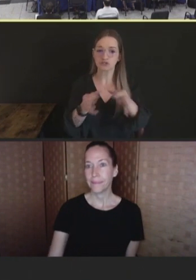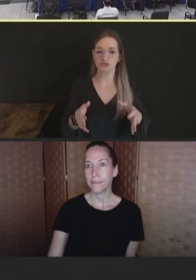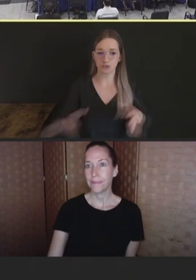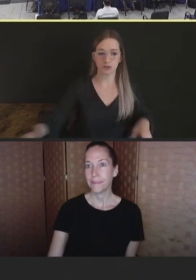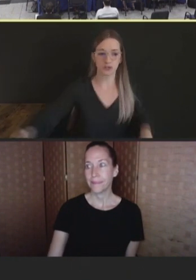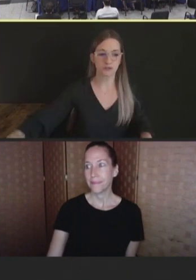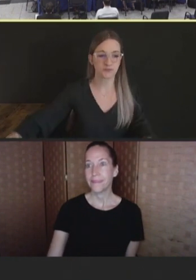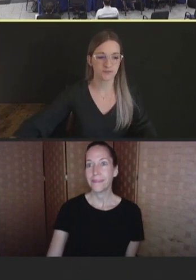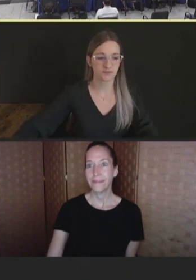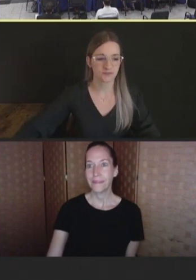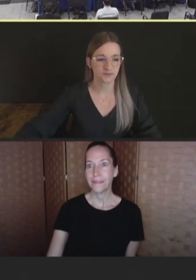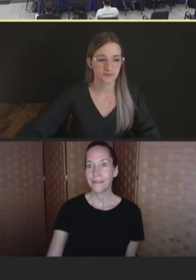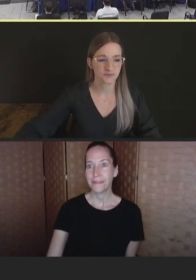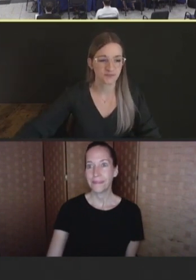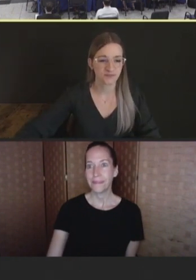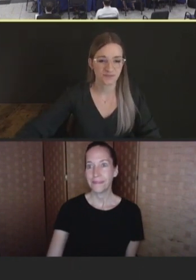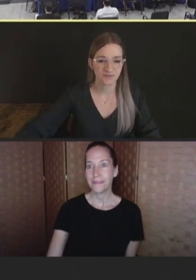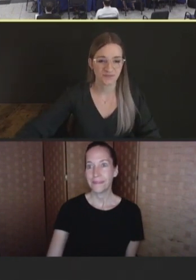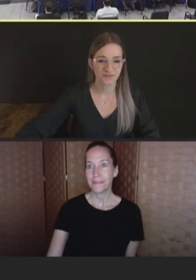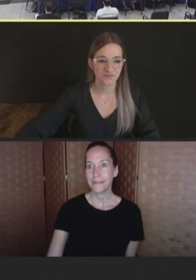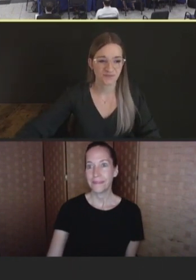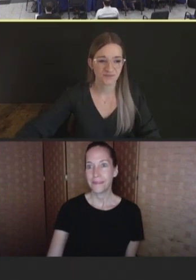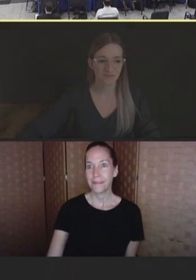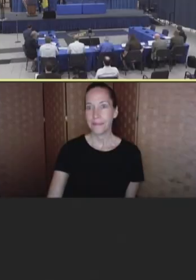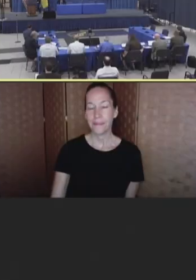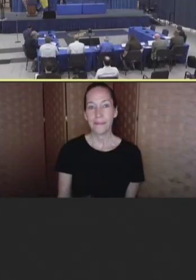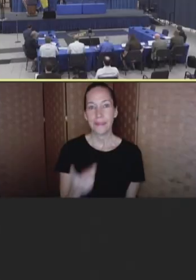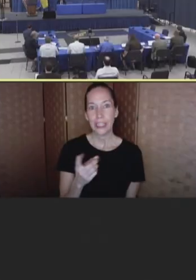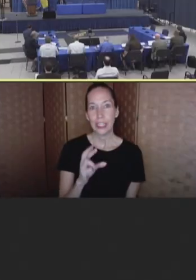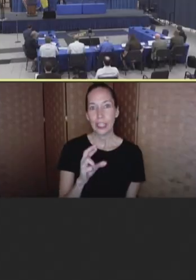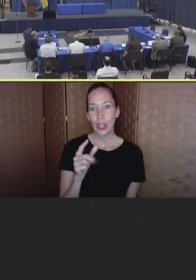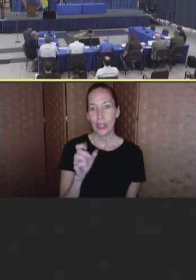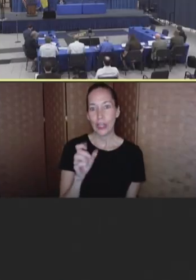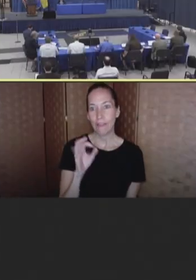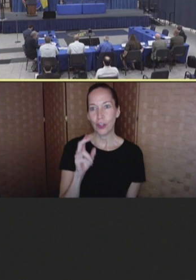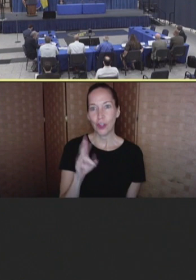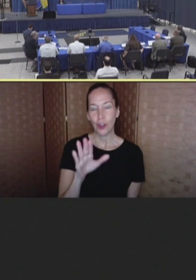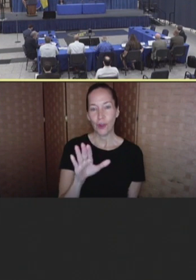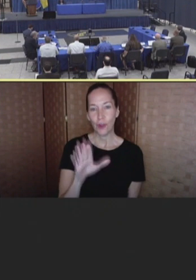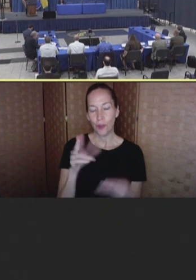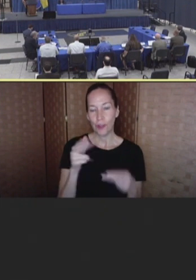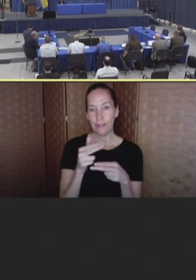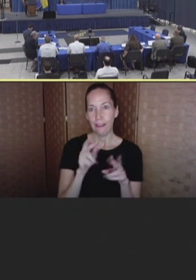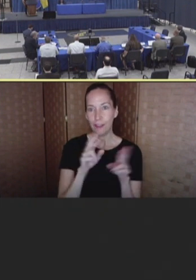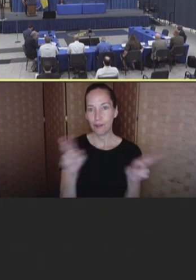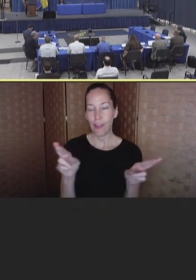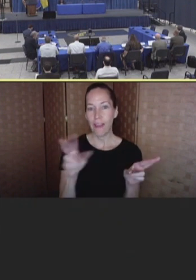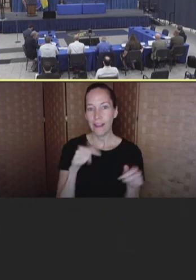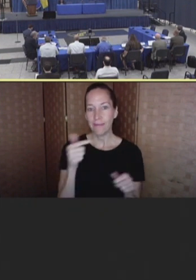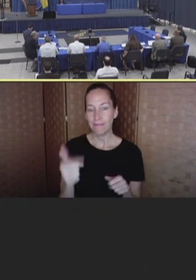Dr. Gepner, your slides are up. You have the floor. Yftach Gepner: Good morning, everyone.